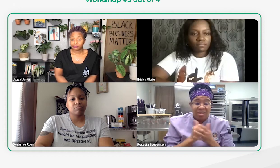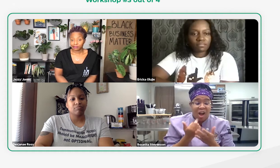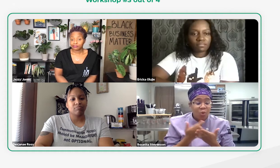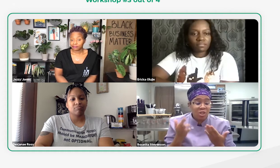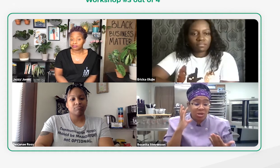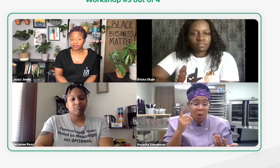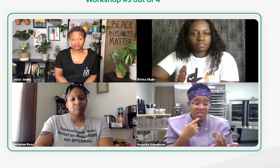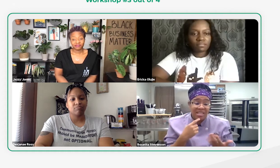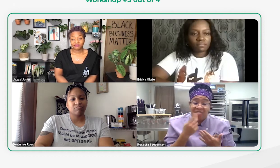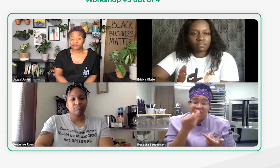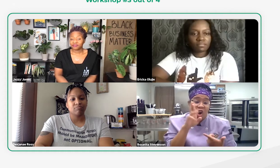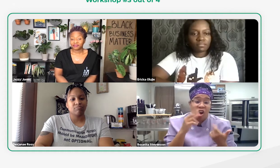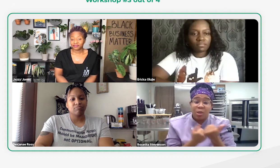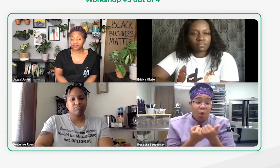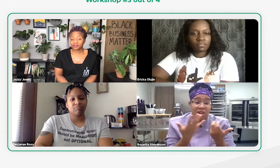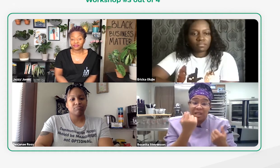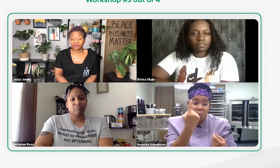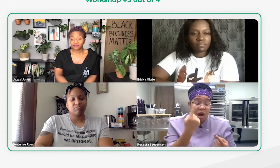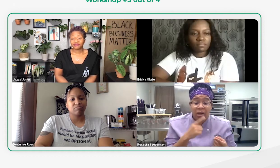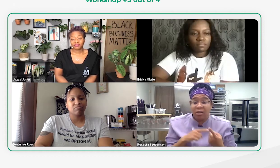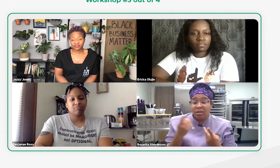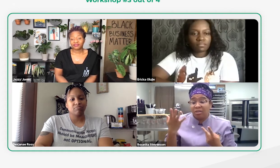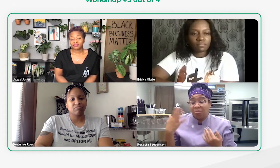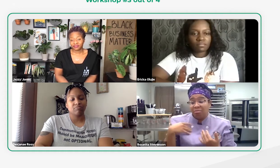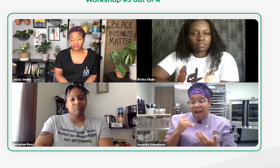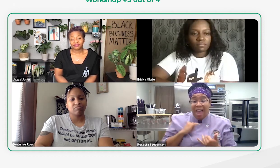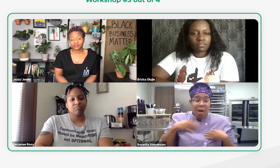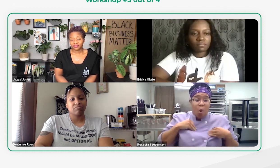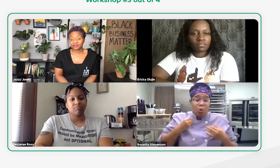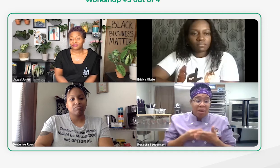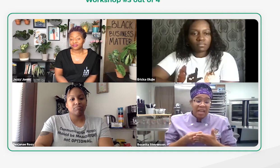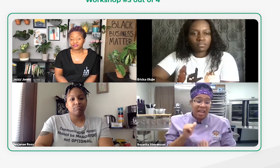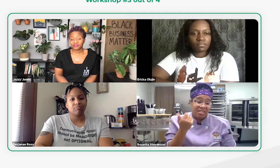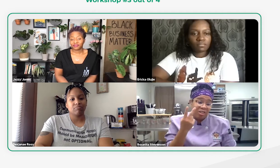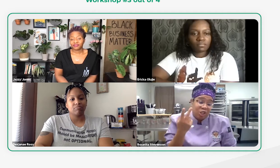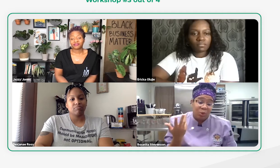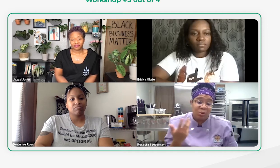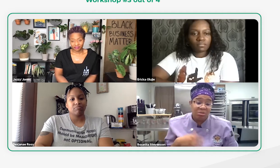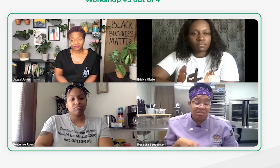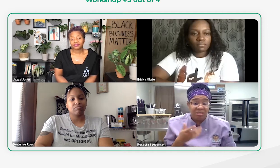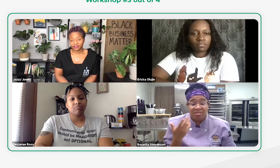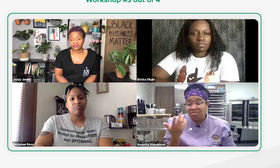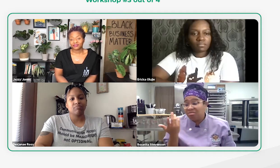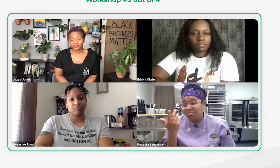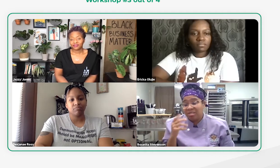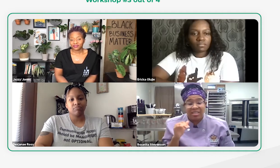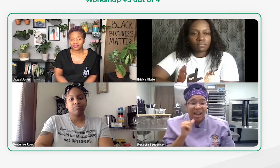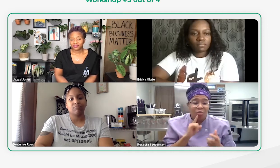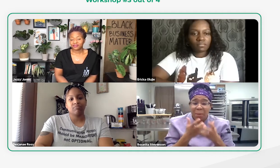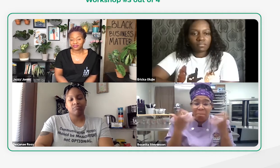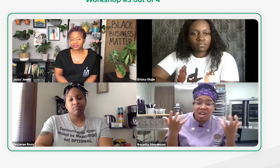To be honest the only resources I have used are those. I have my own money as I mentioned I use